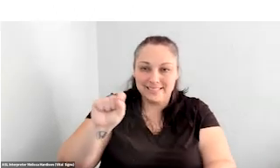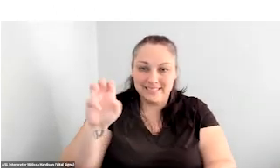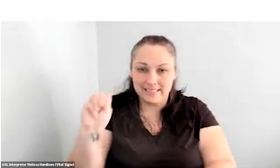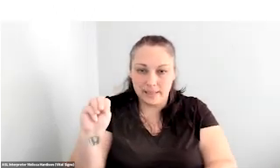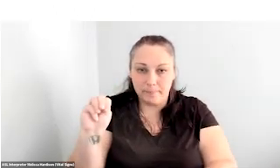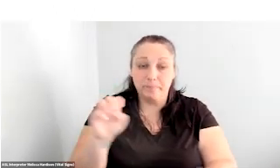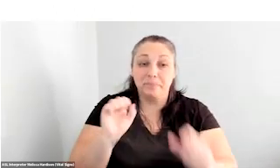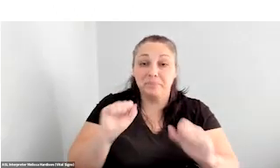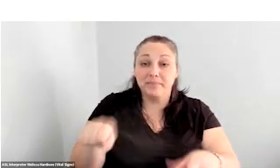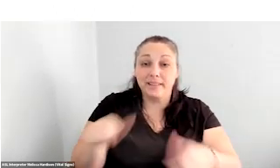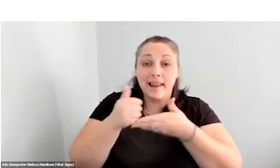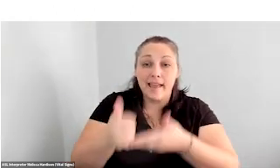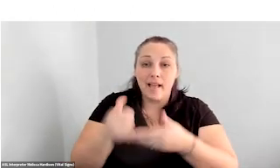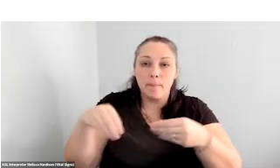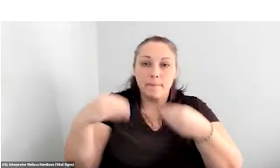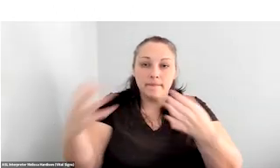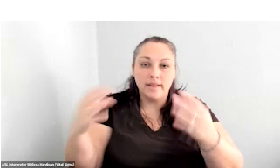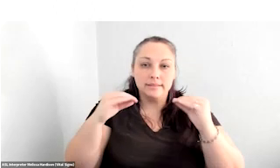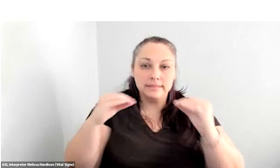through 12 level, and supporting master teachers.